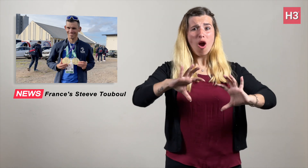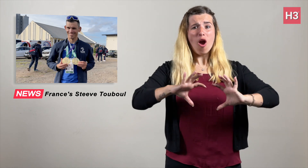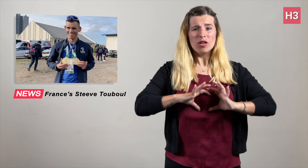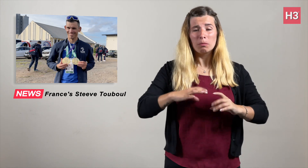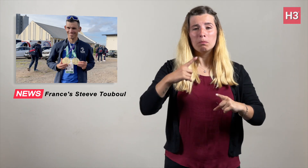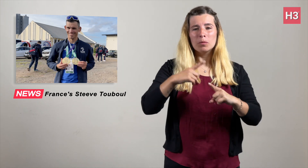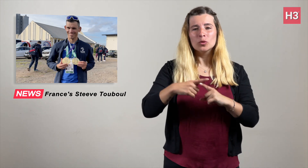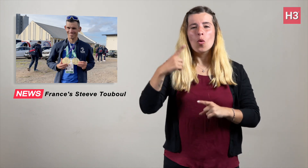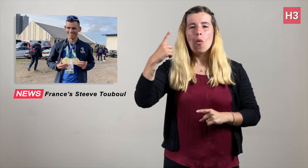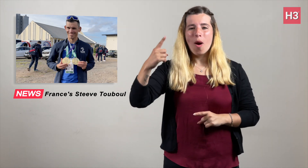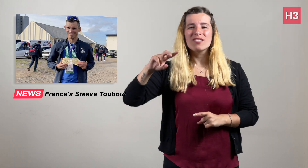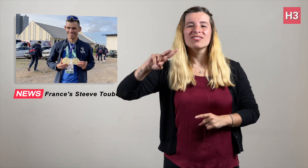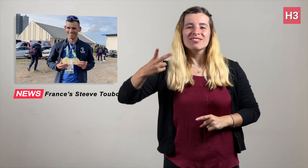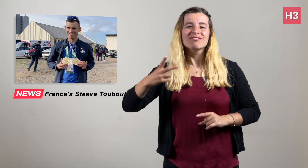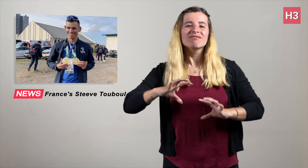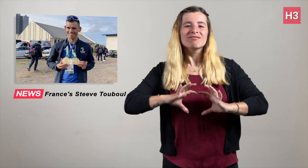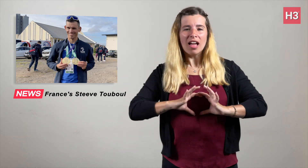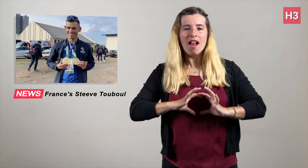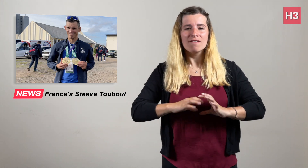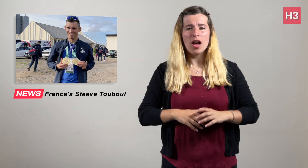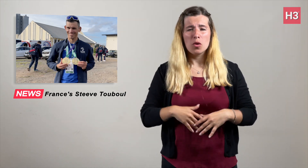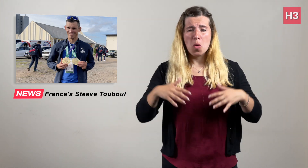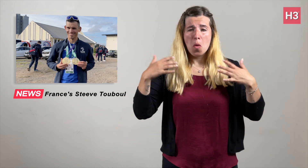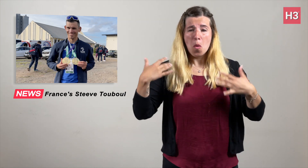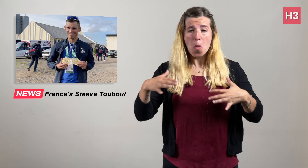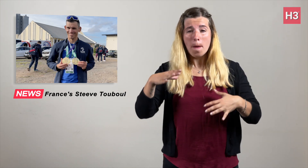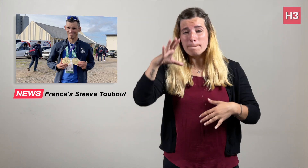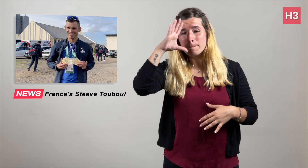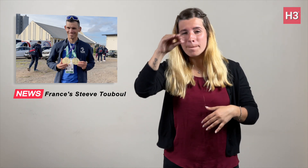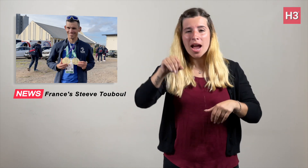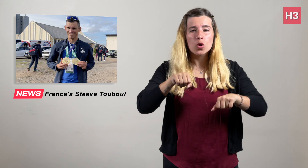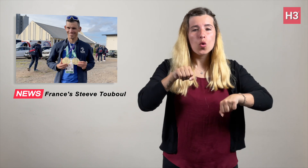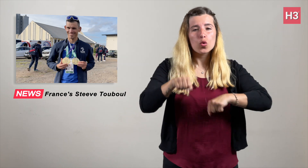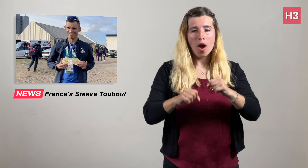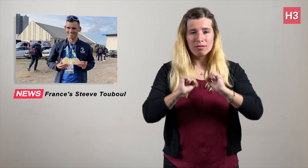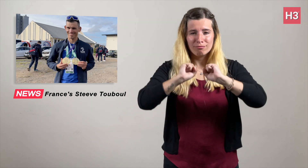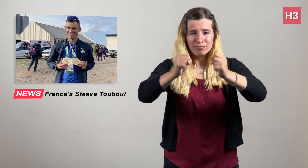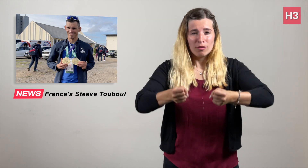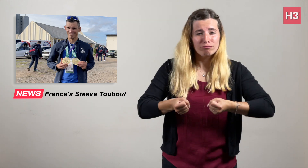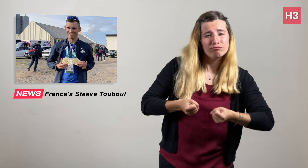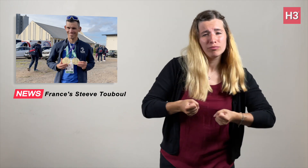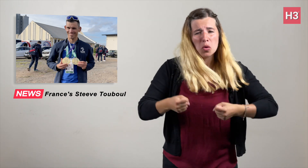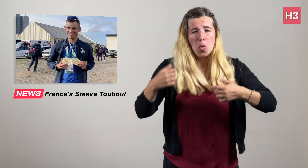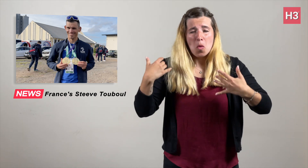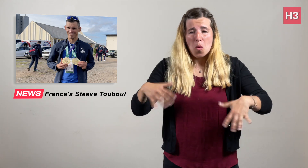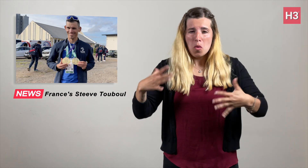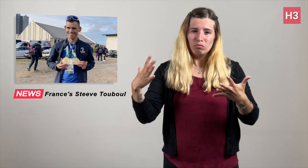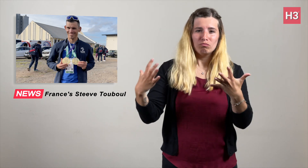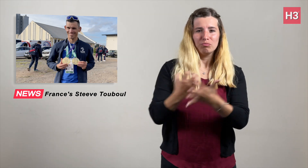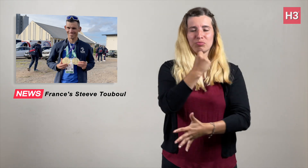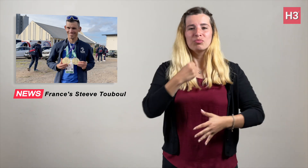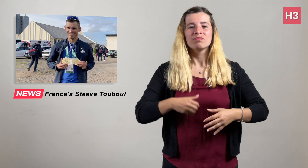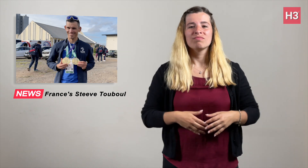in spectacular fashion in Men's Road Cycling races.